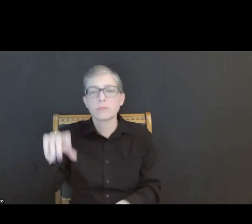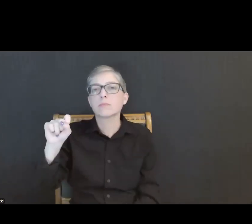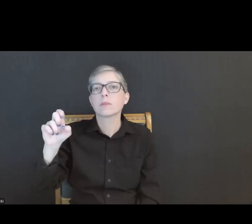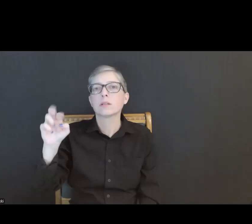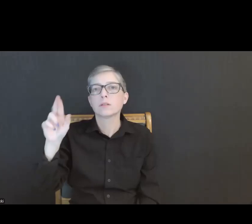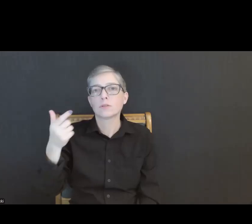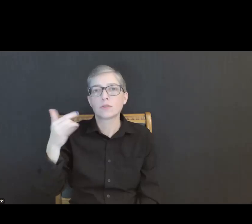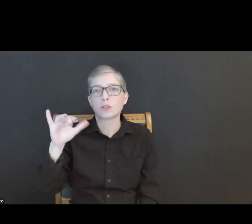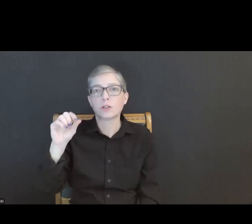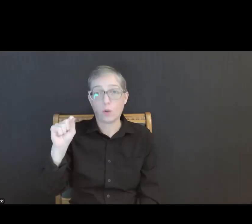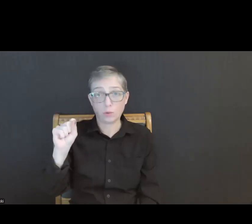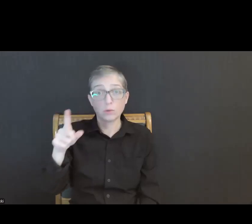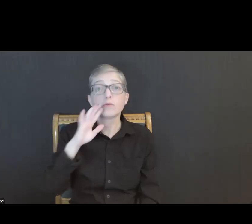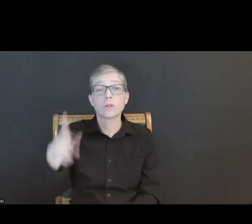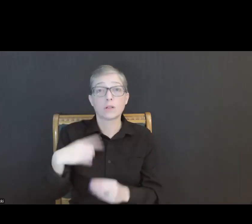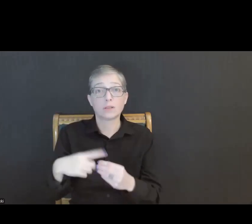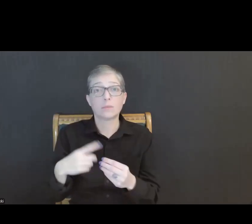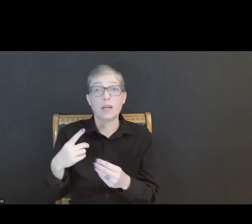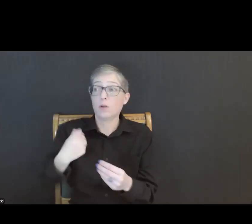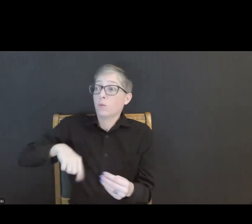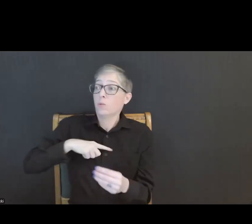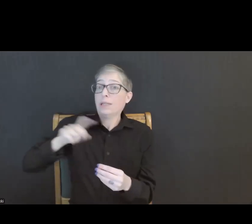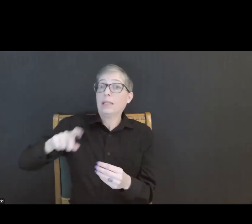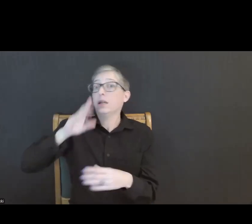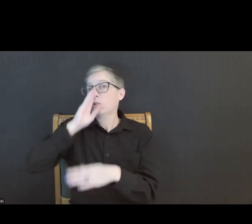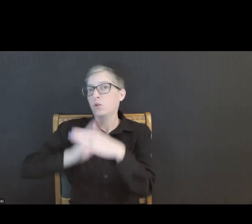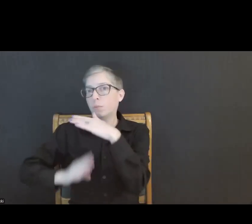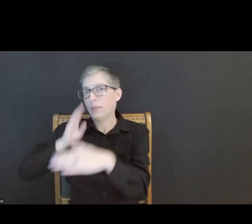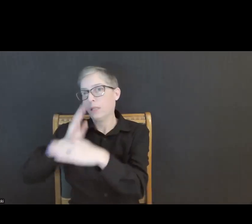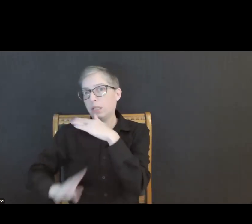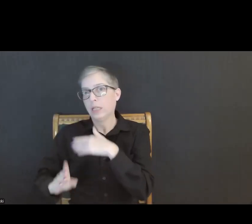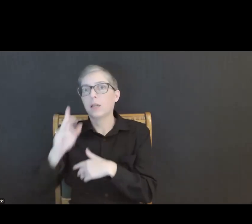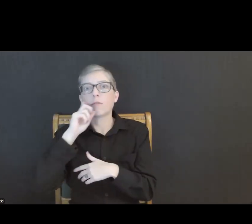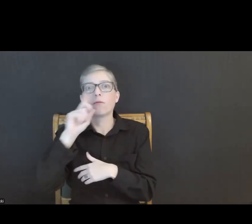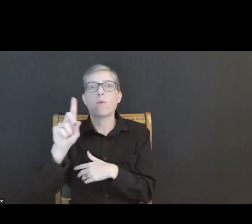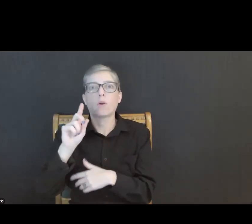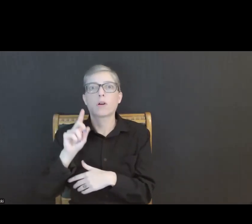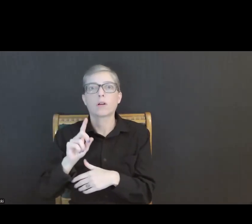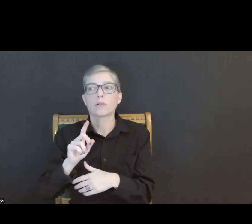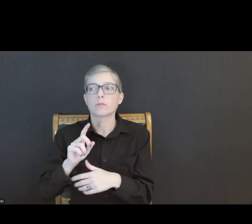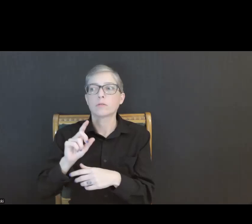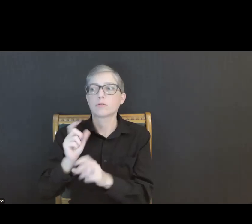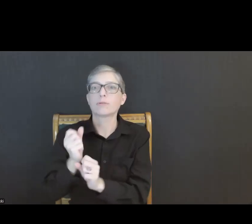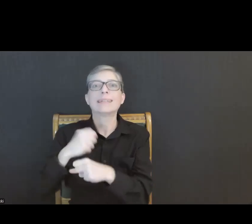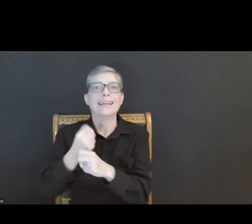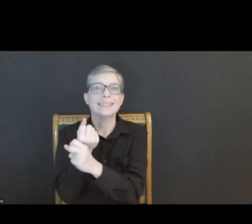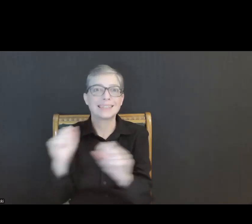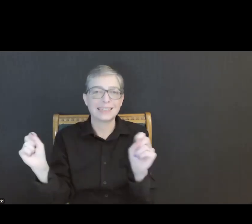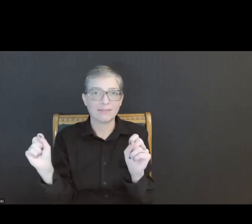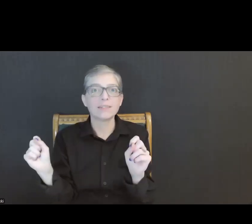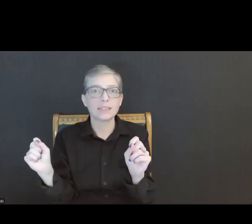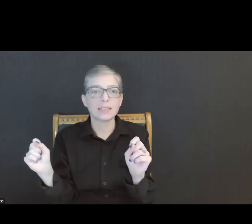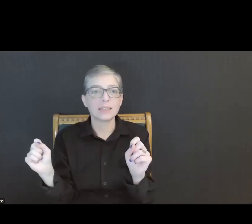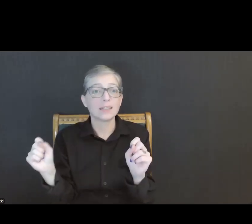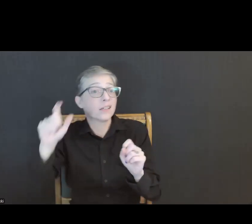the humility that is involved in creating safety I have to have an awareness of the power dynamics